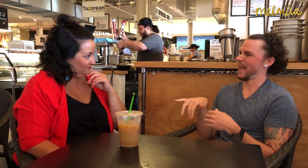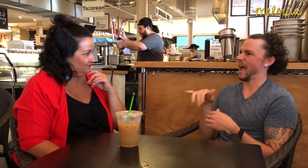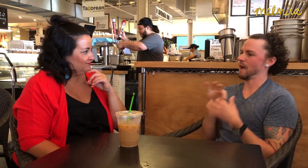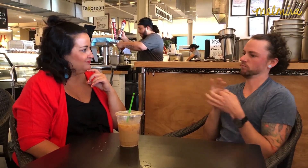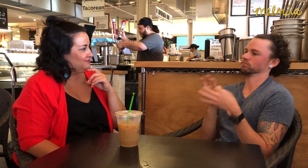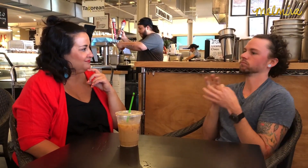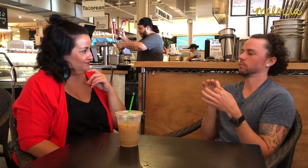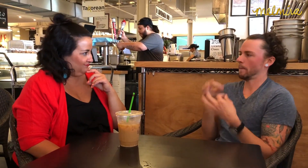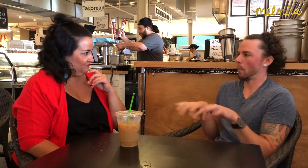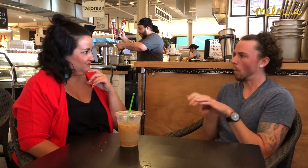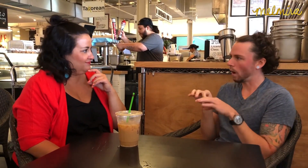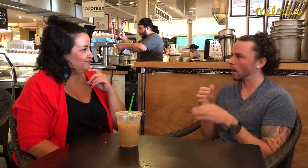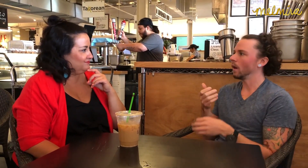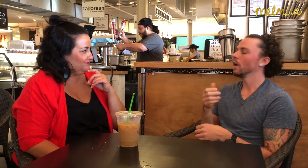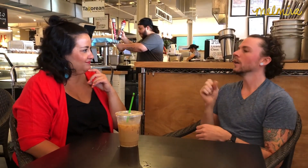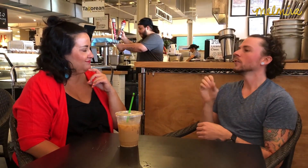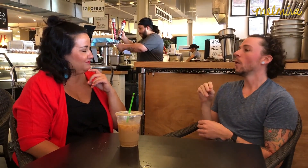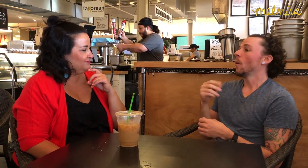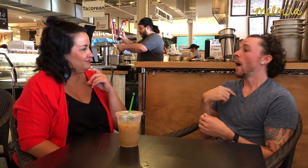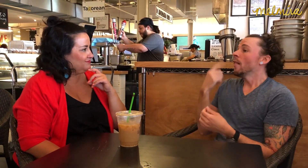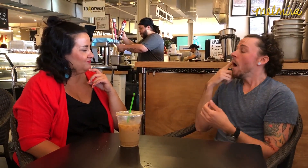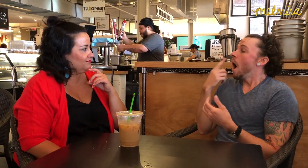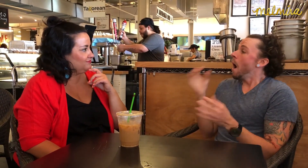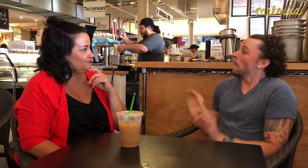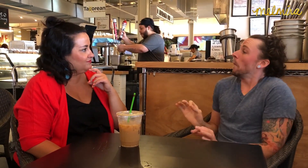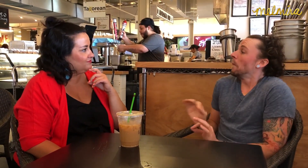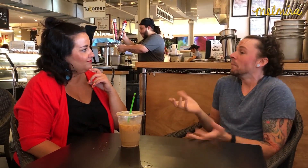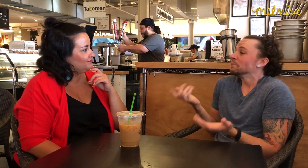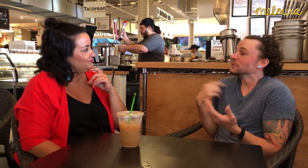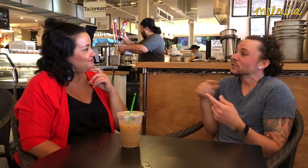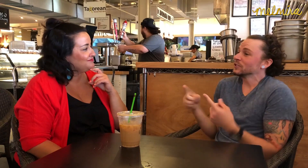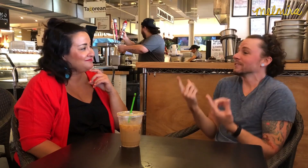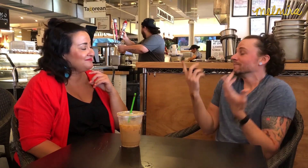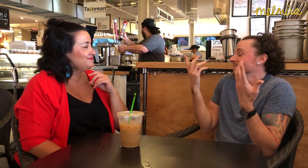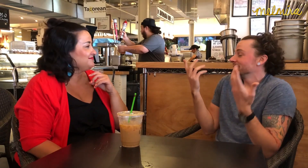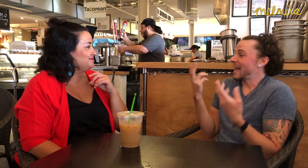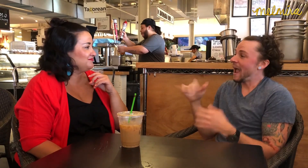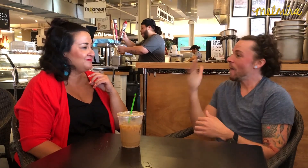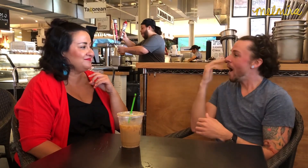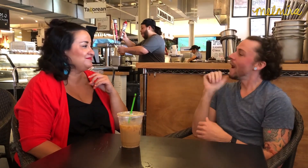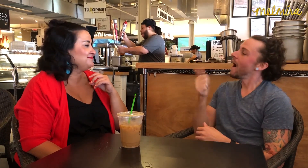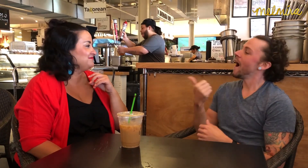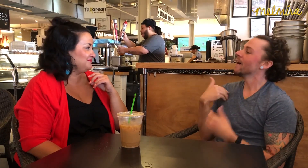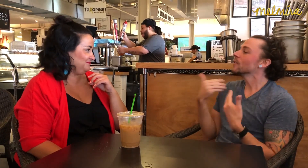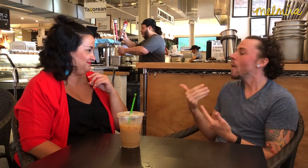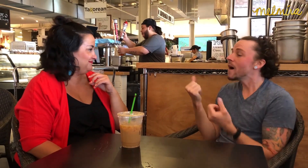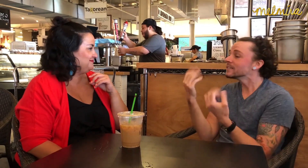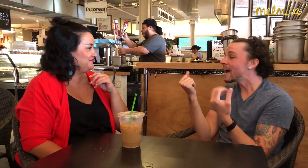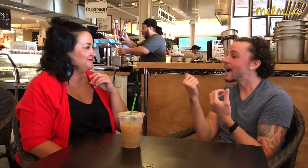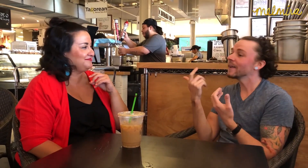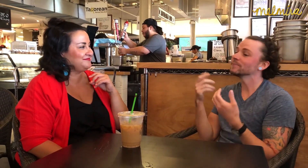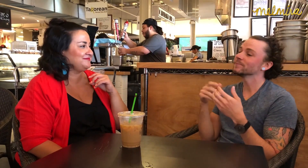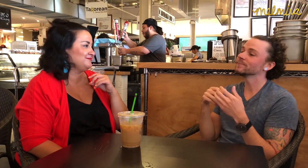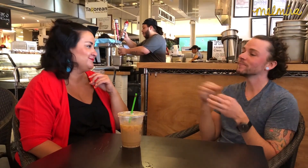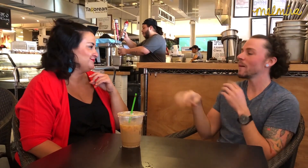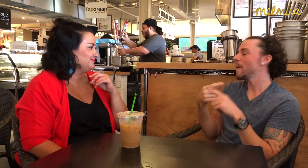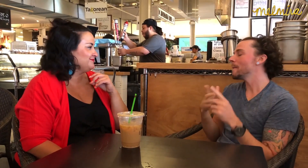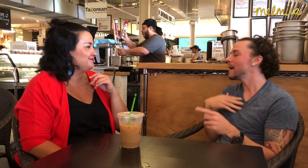Having that connection is important. So, I just thought, "Hey, why not?" I just went ahead and shared my experience